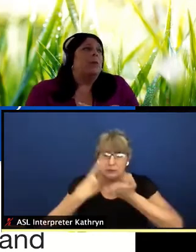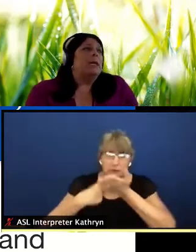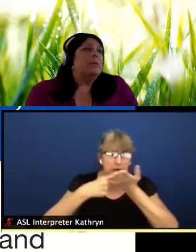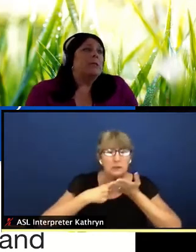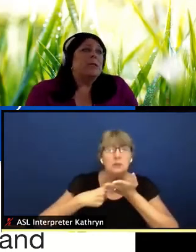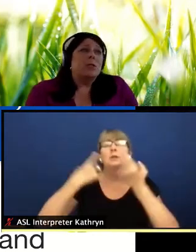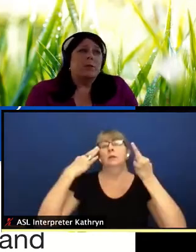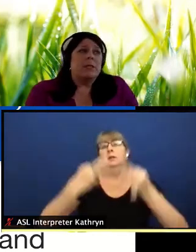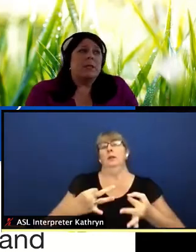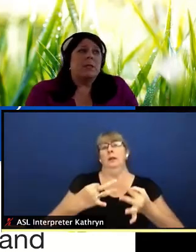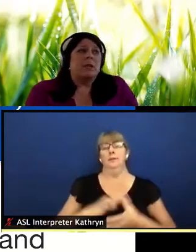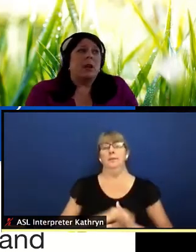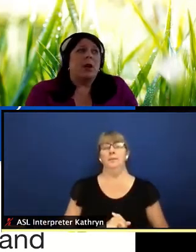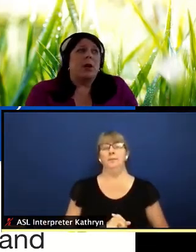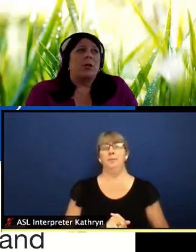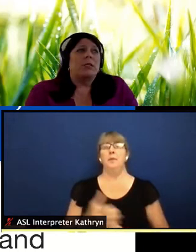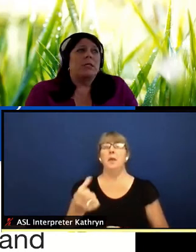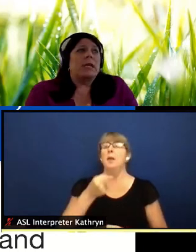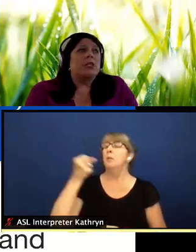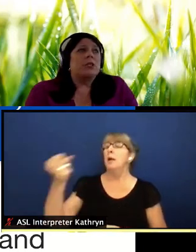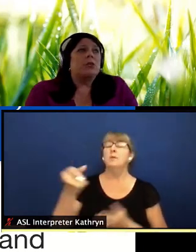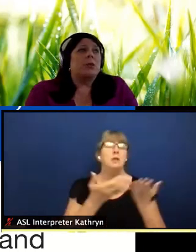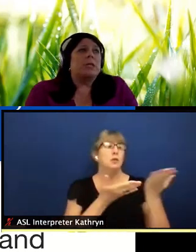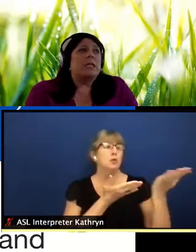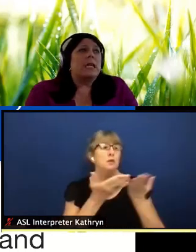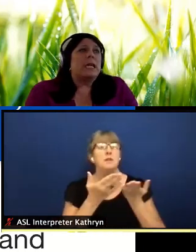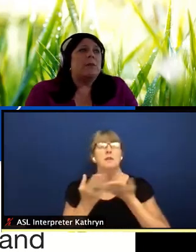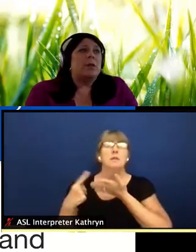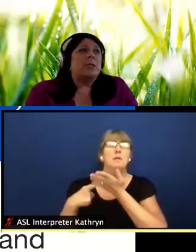placements and services, our discussions for the team looks